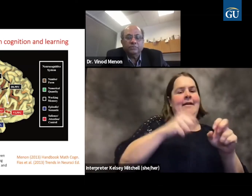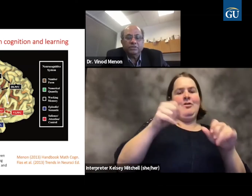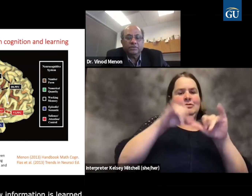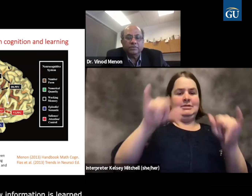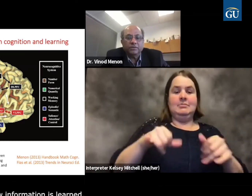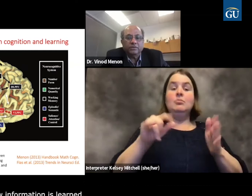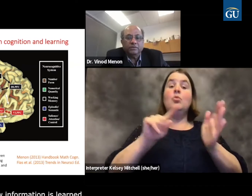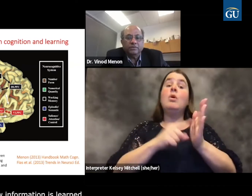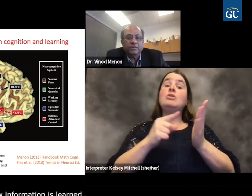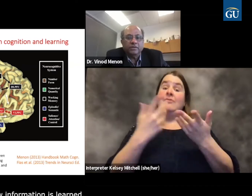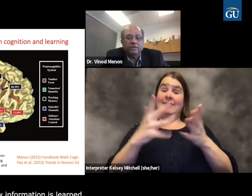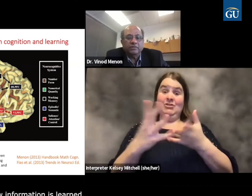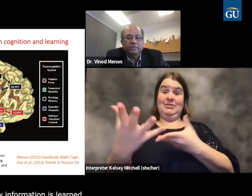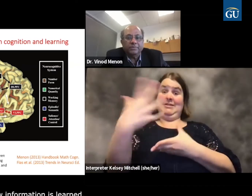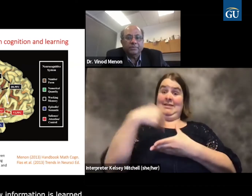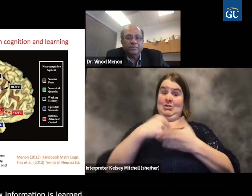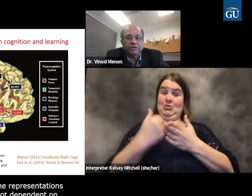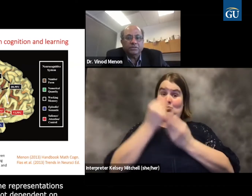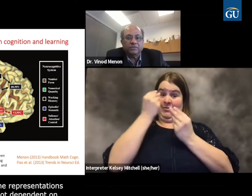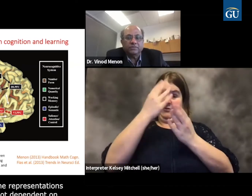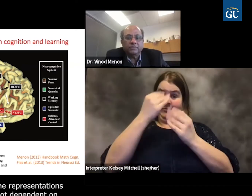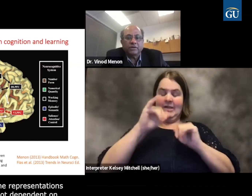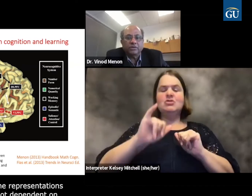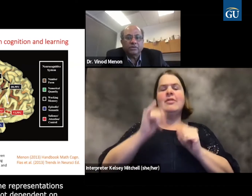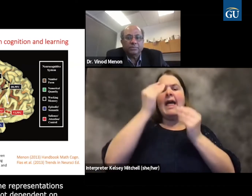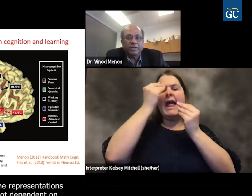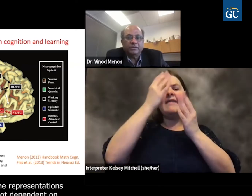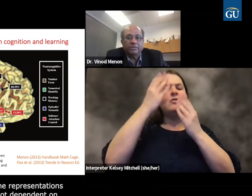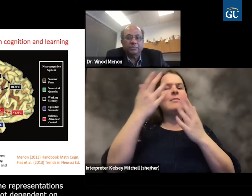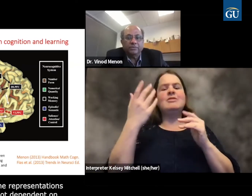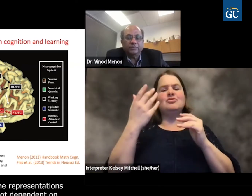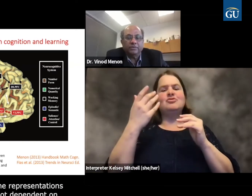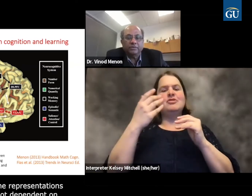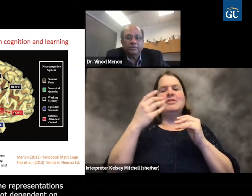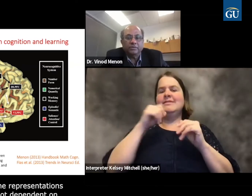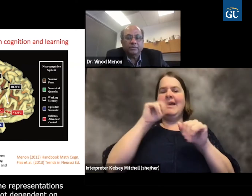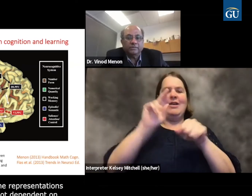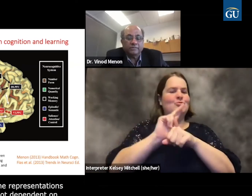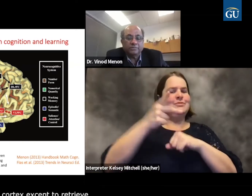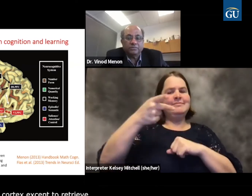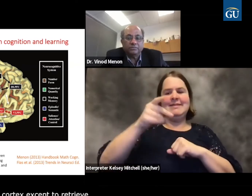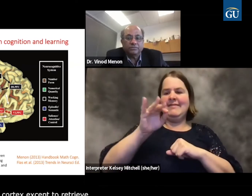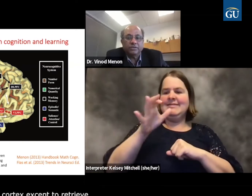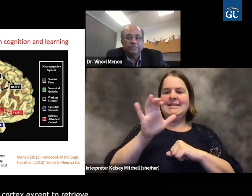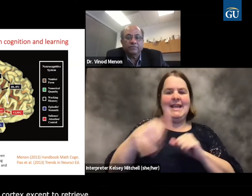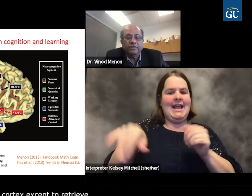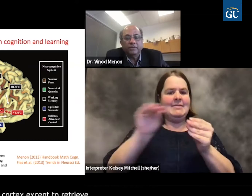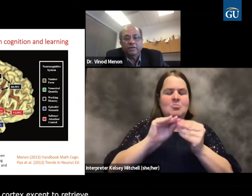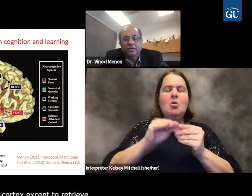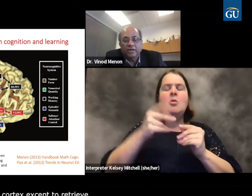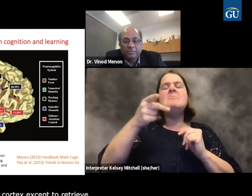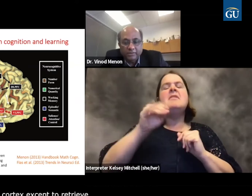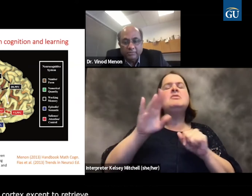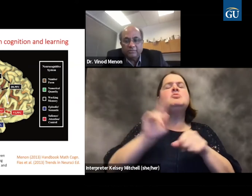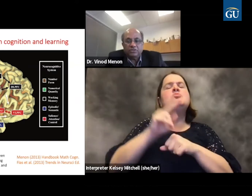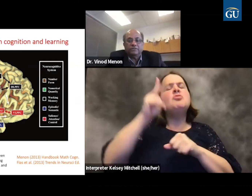but once new information is learned then the representations are not dependent on